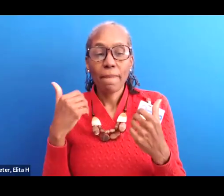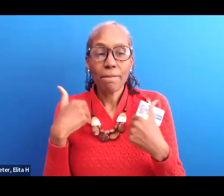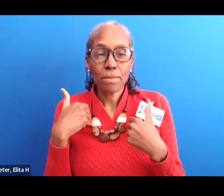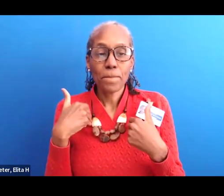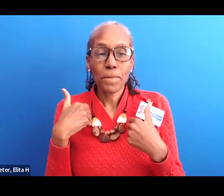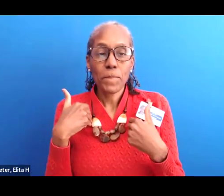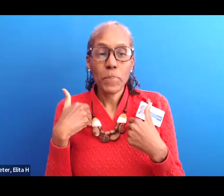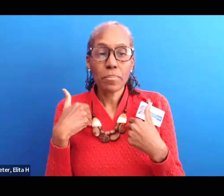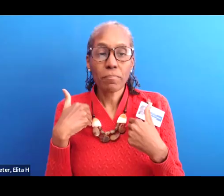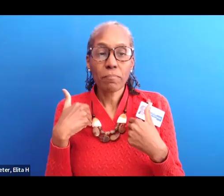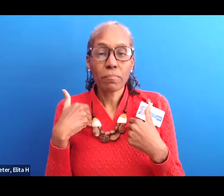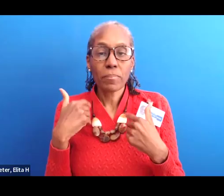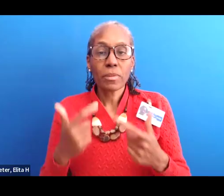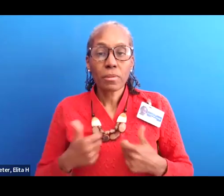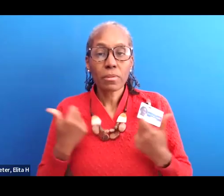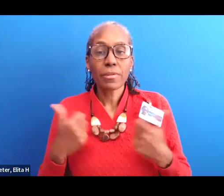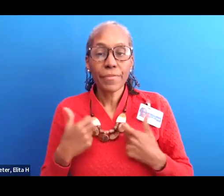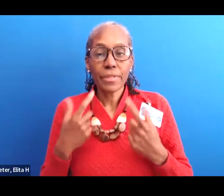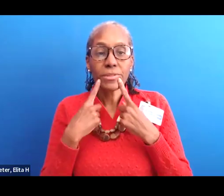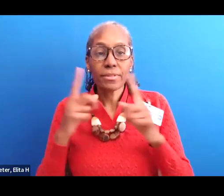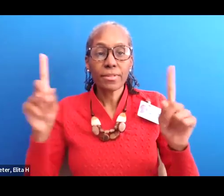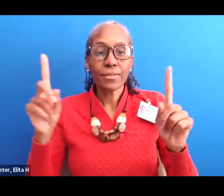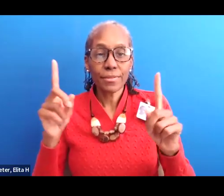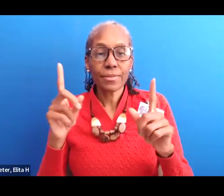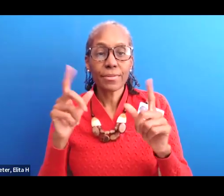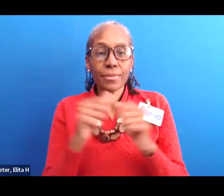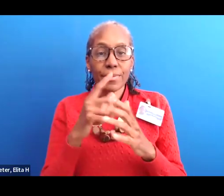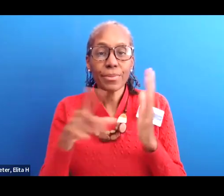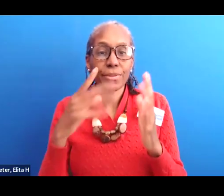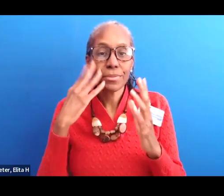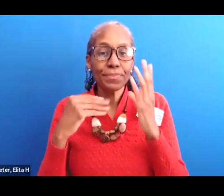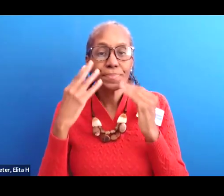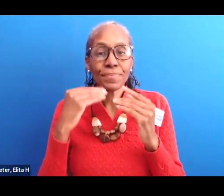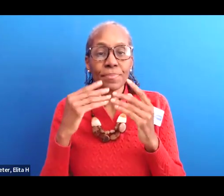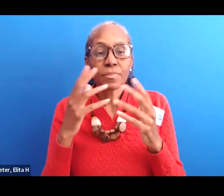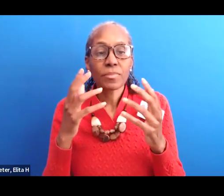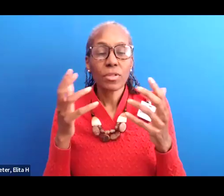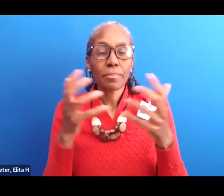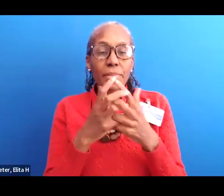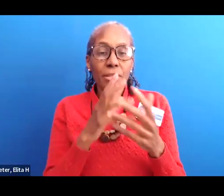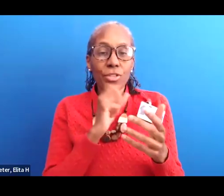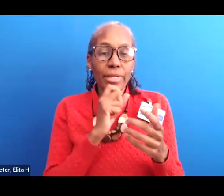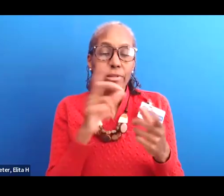who are living successfully with what you're going through. They'll match you by age. They'll match you by gender.